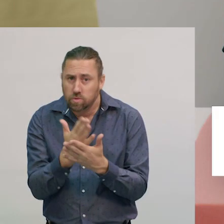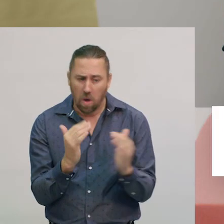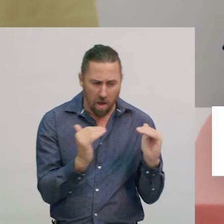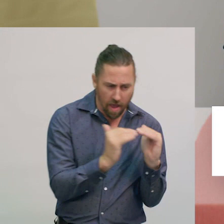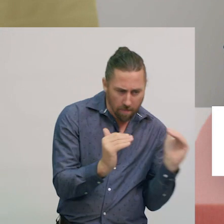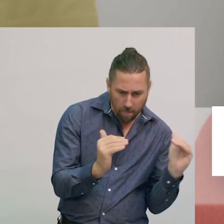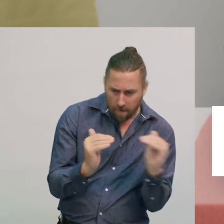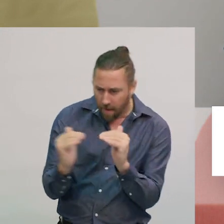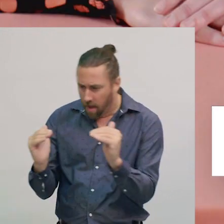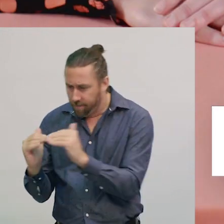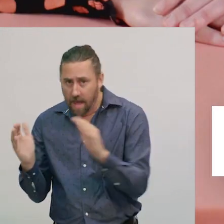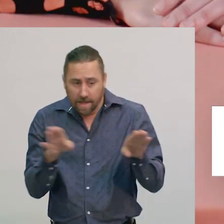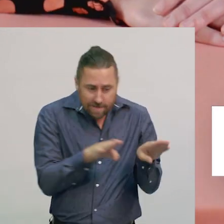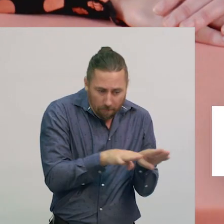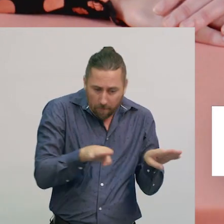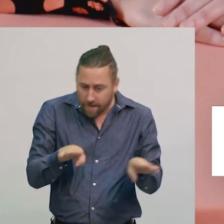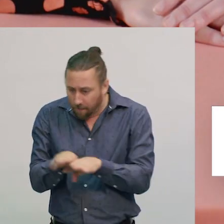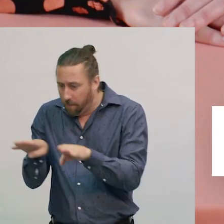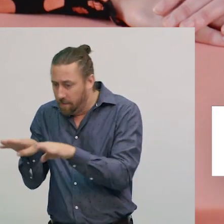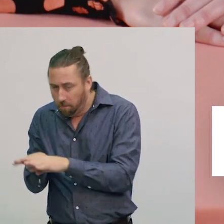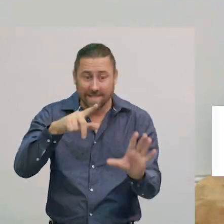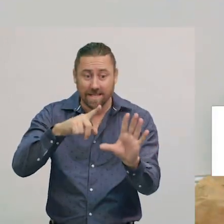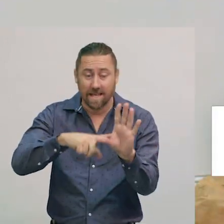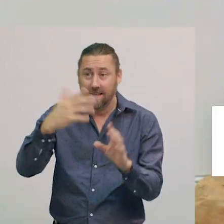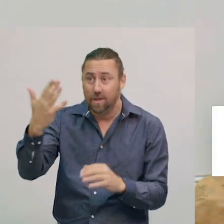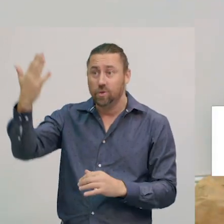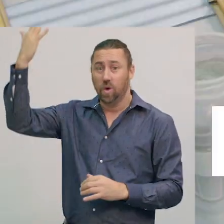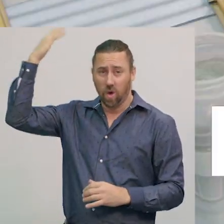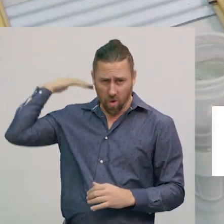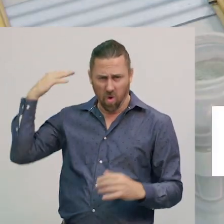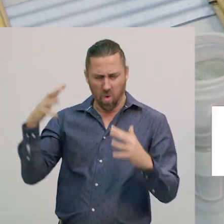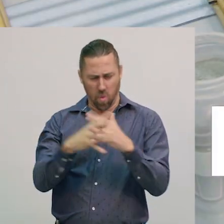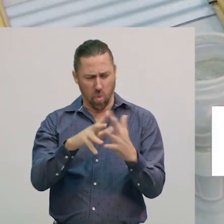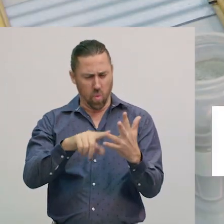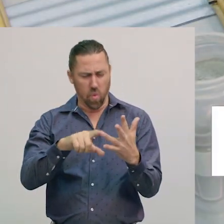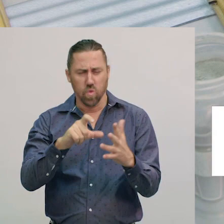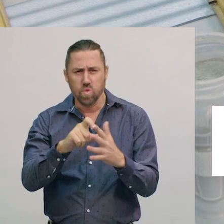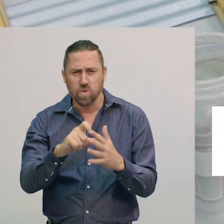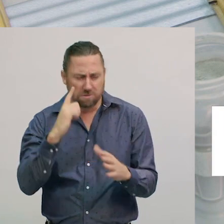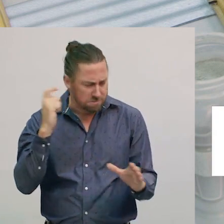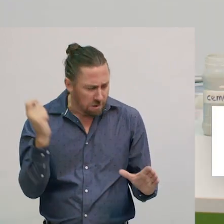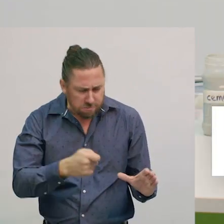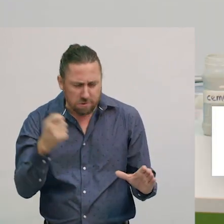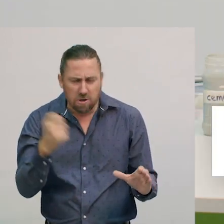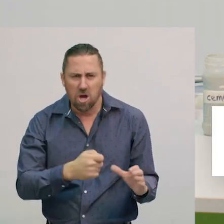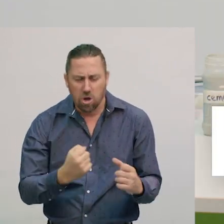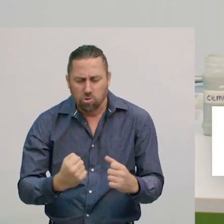In Maths, we will be learning about sharing collections, and, in Science, we will take a closer look at what houses are made of.